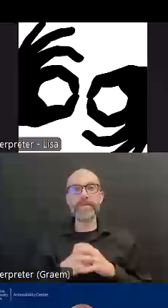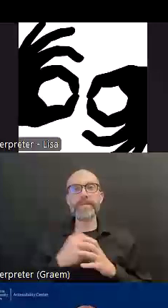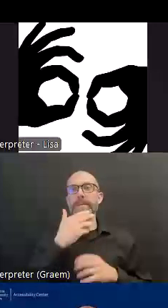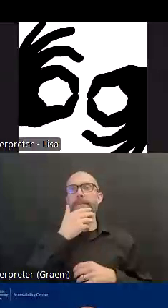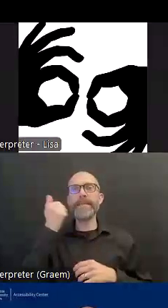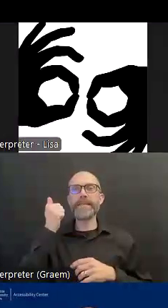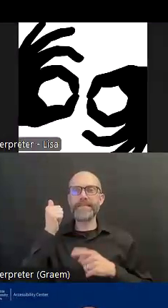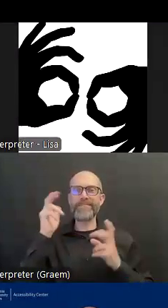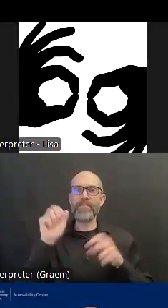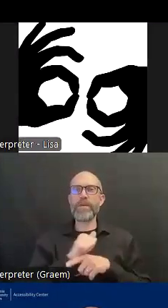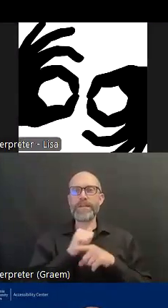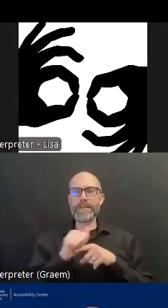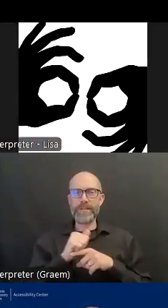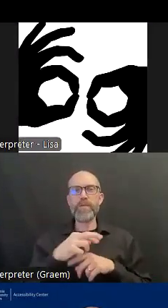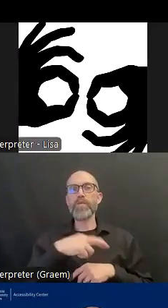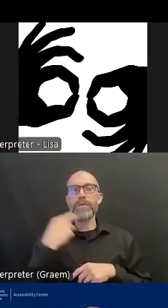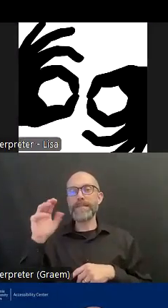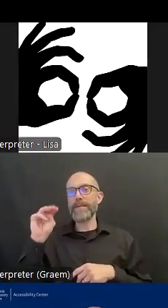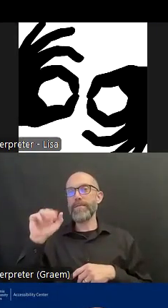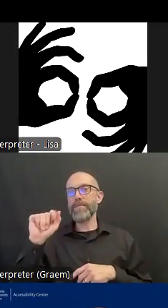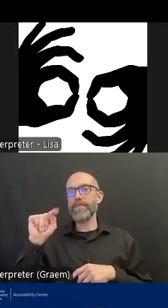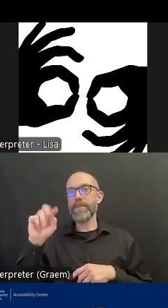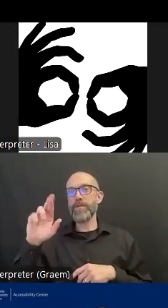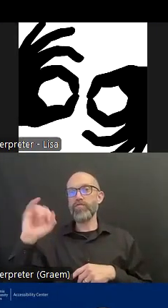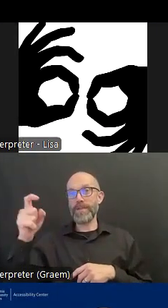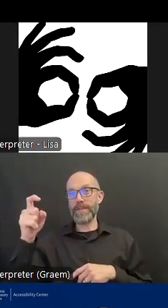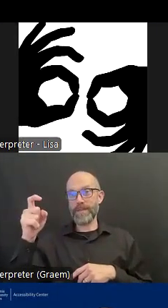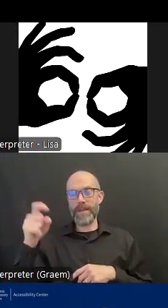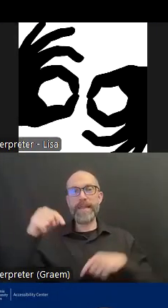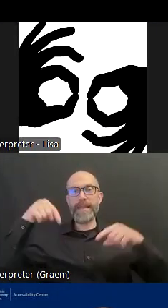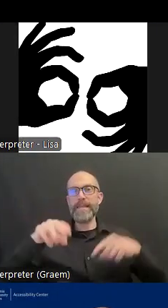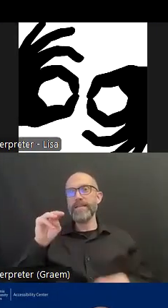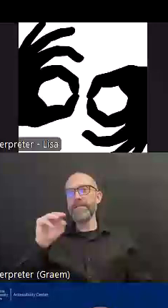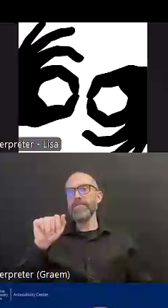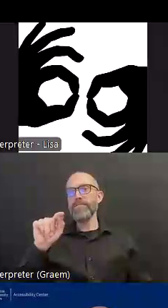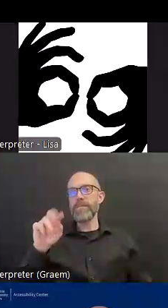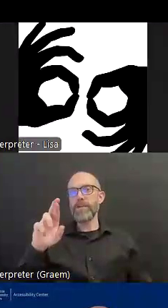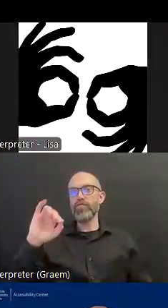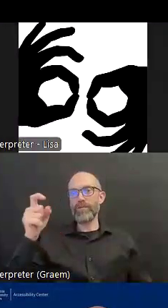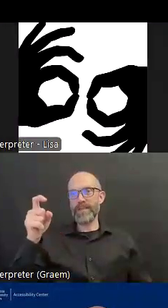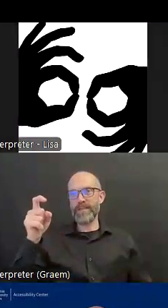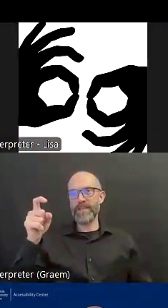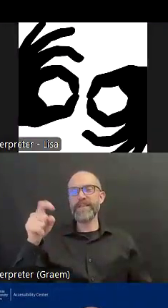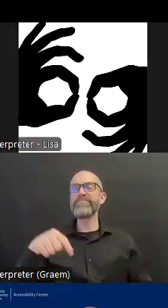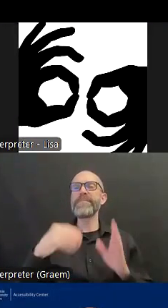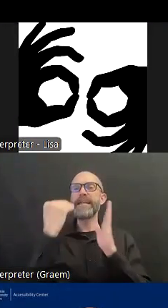This is what we call a risk matrix. And in this matrix, it lists six possible types